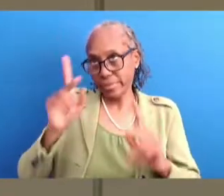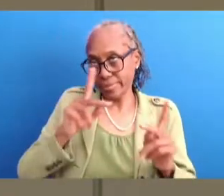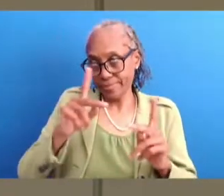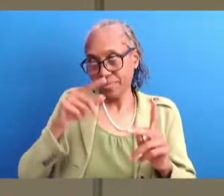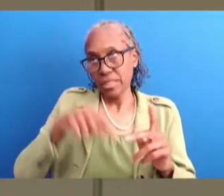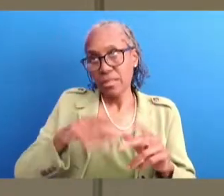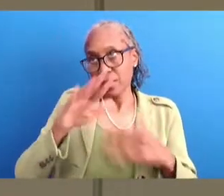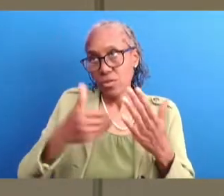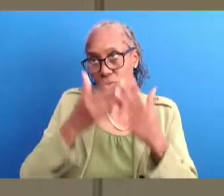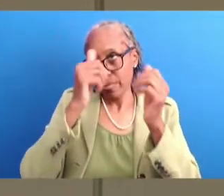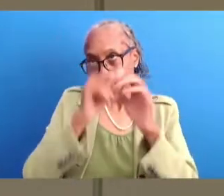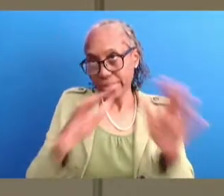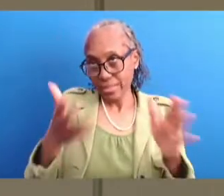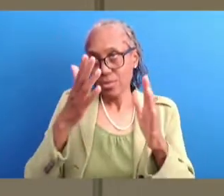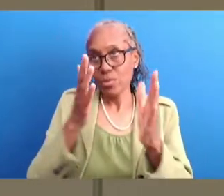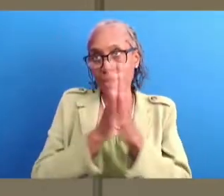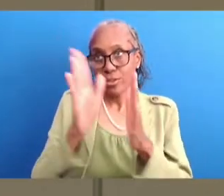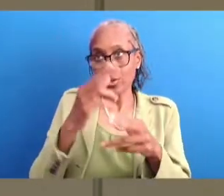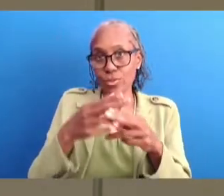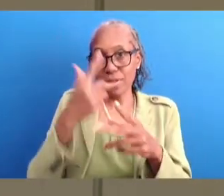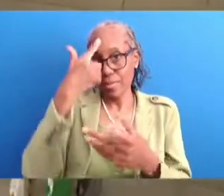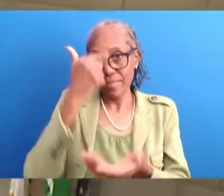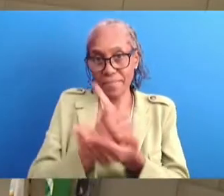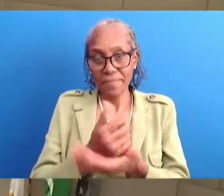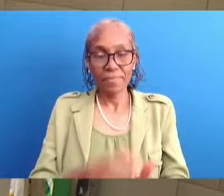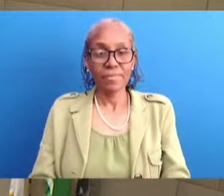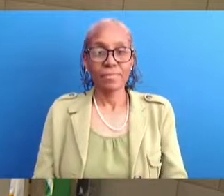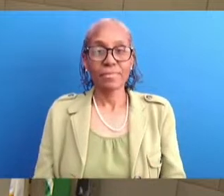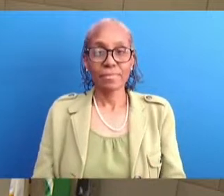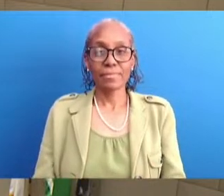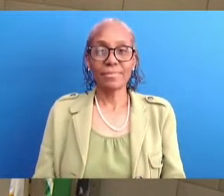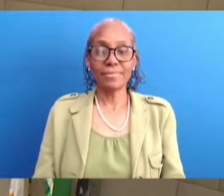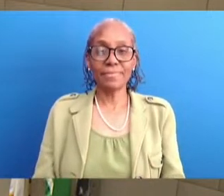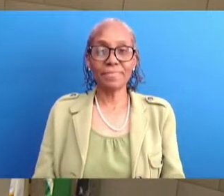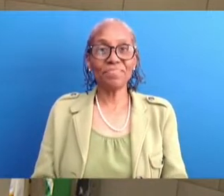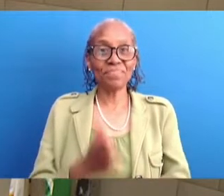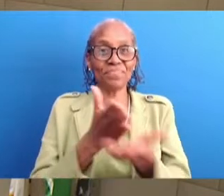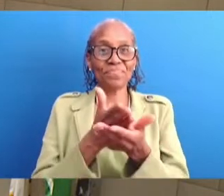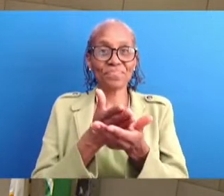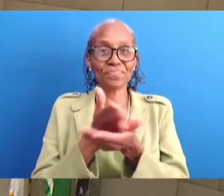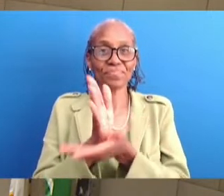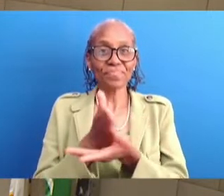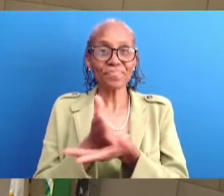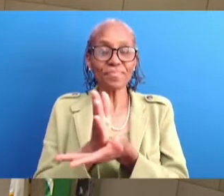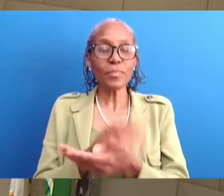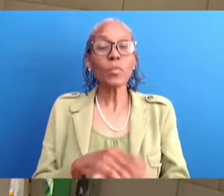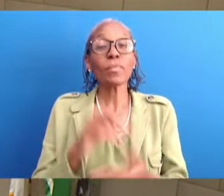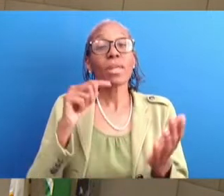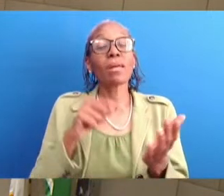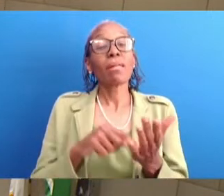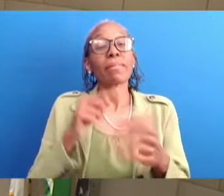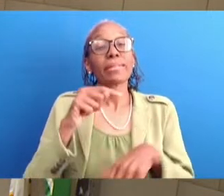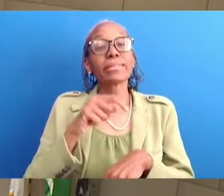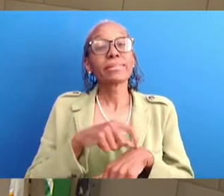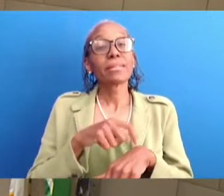OF THE FOCUS ON YOUR PEOPLE. THESE AND ALL BLESSINGS WE ASK